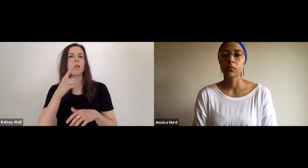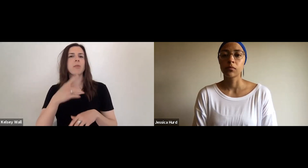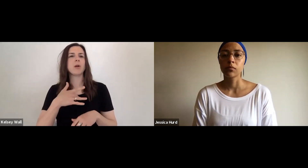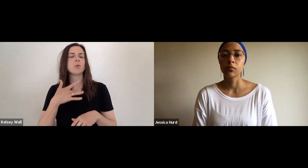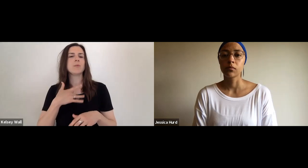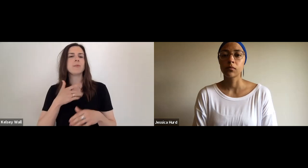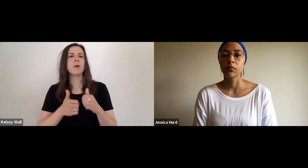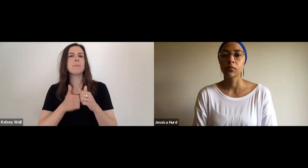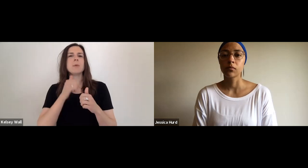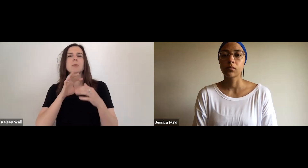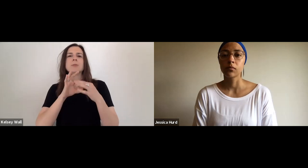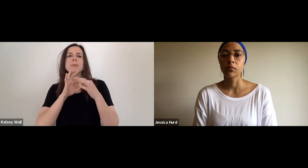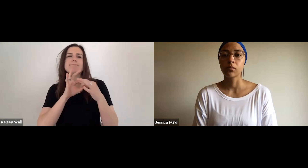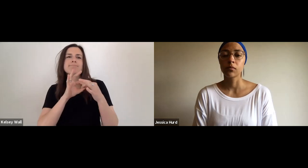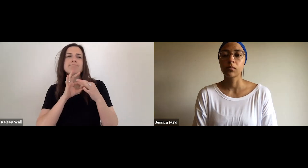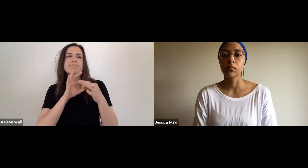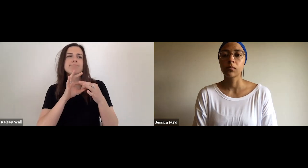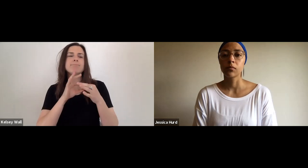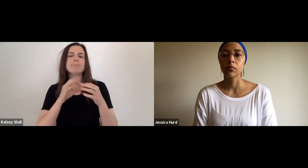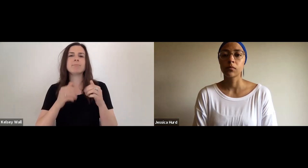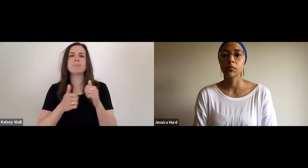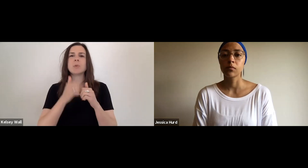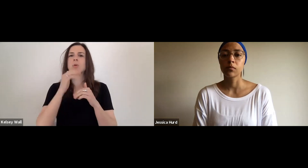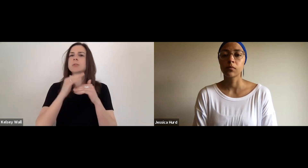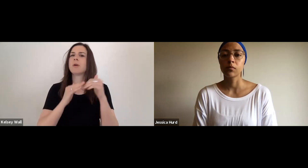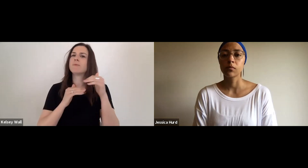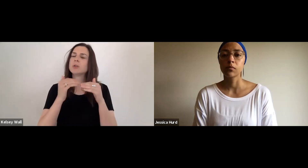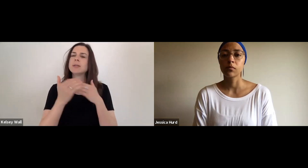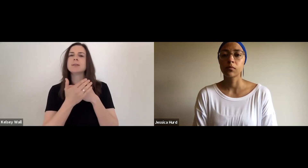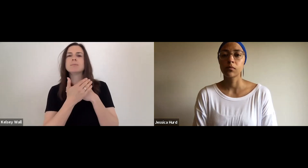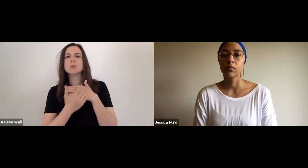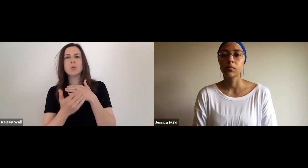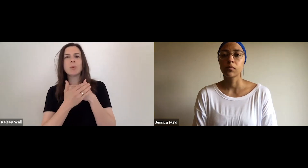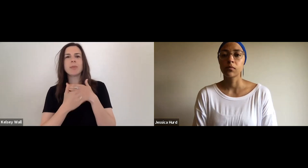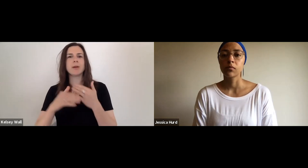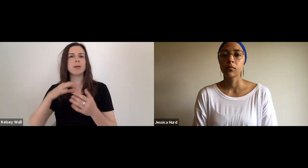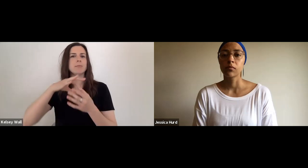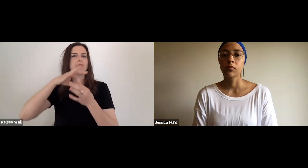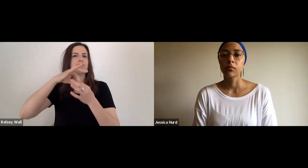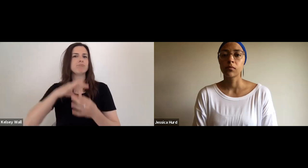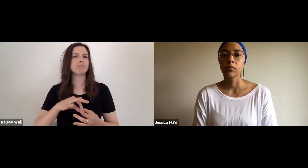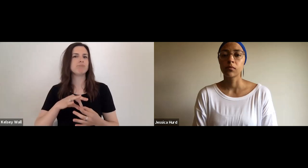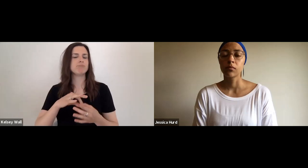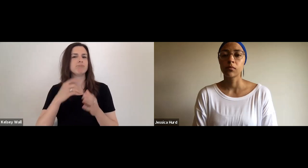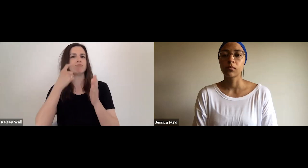Now I want you to take stock and analyze what you felt during that time.